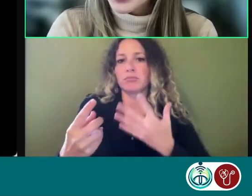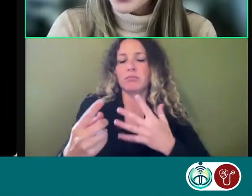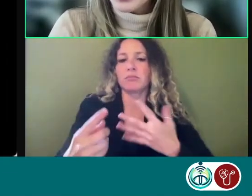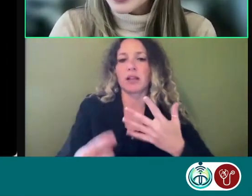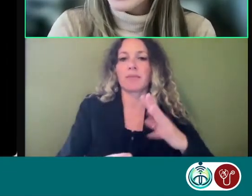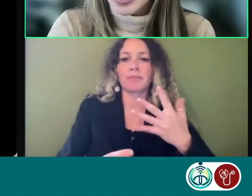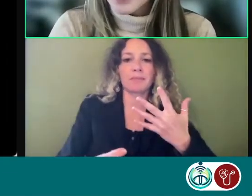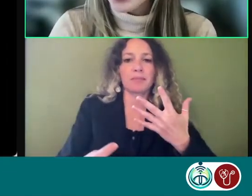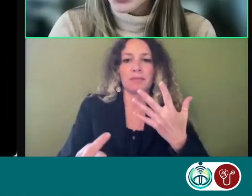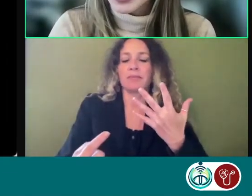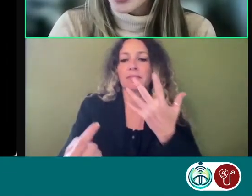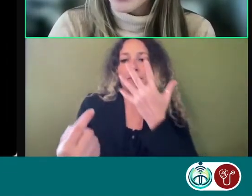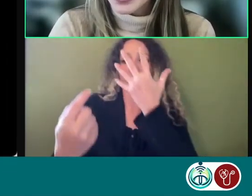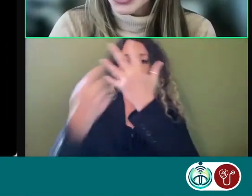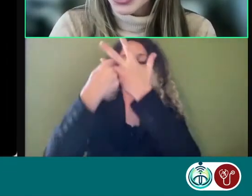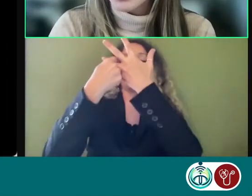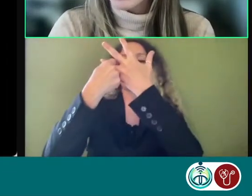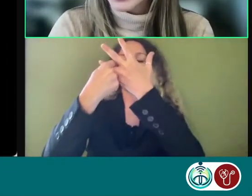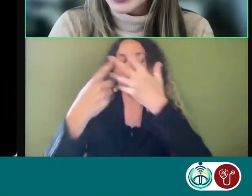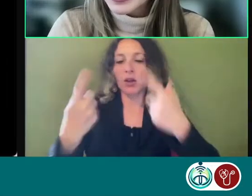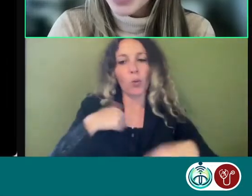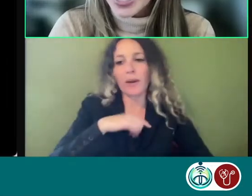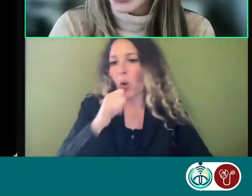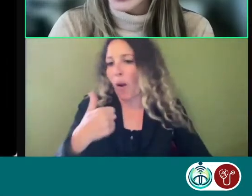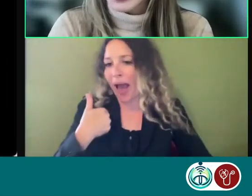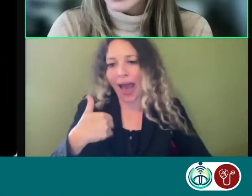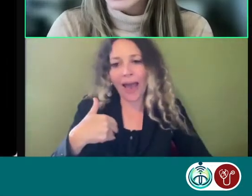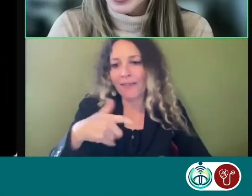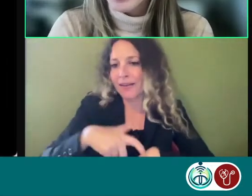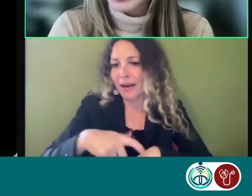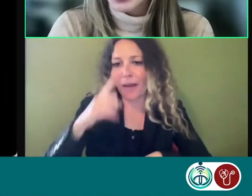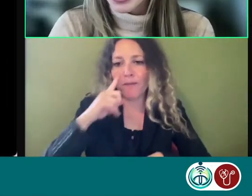we don't have time for polite conversation. We need some action that has to happen,